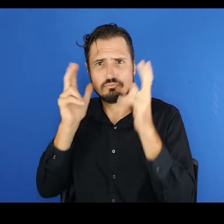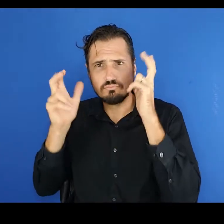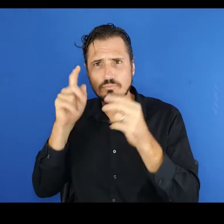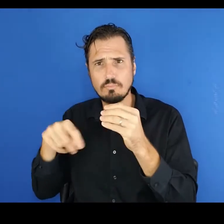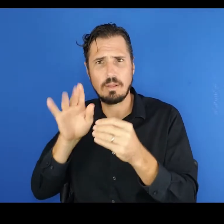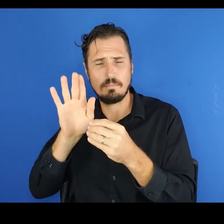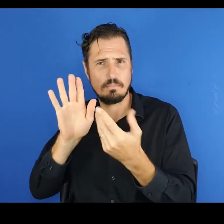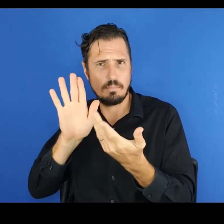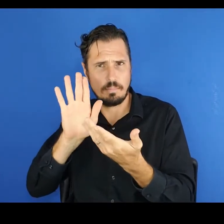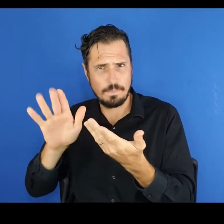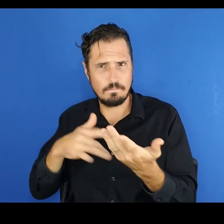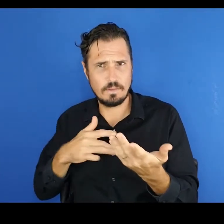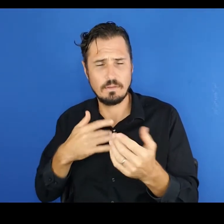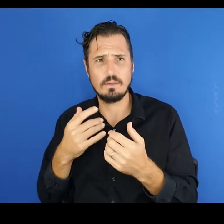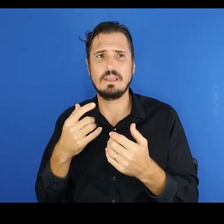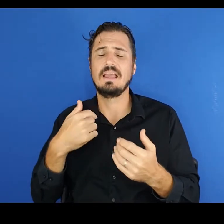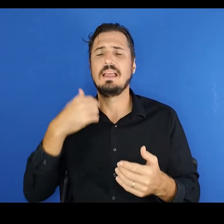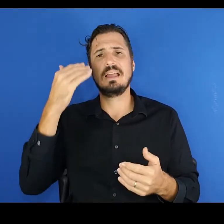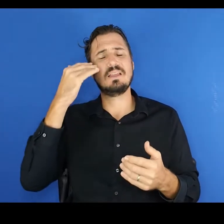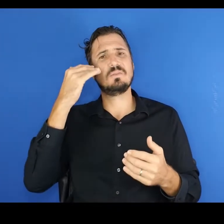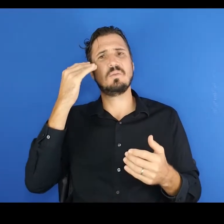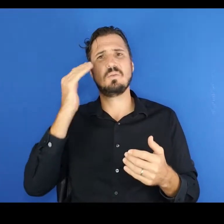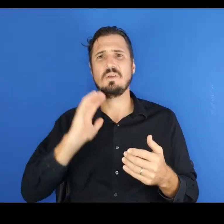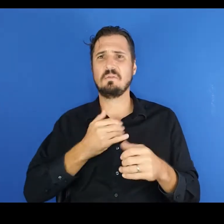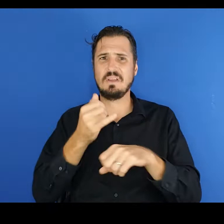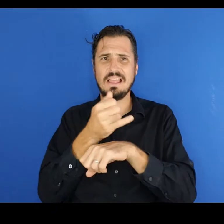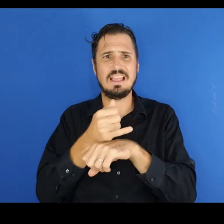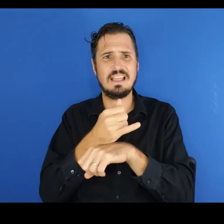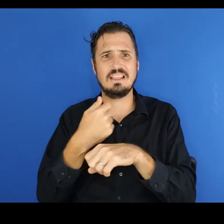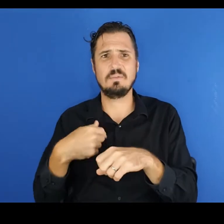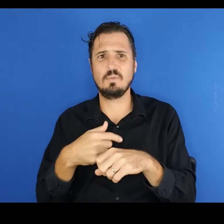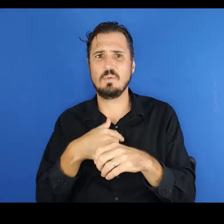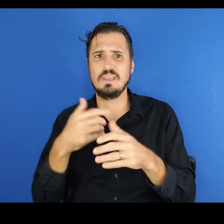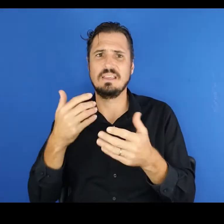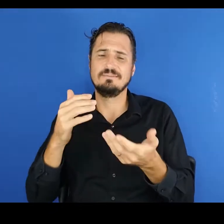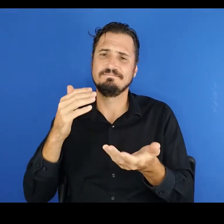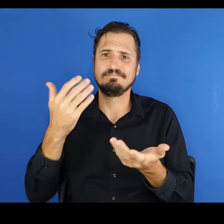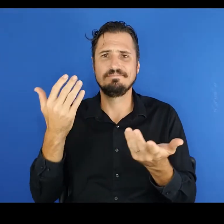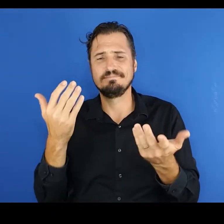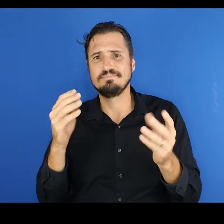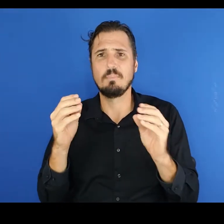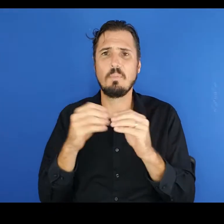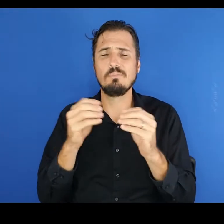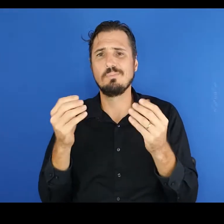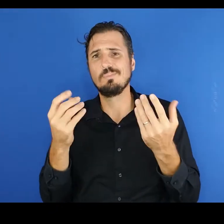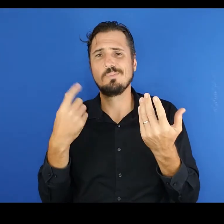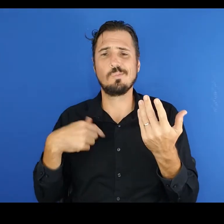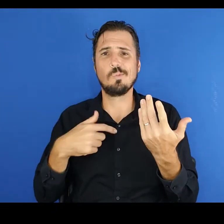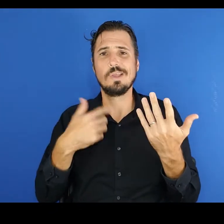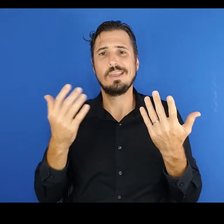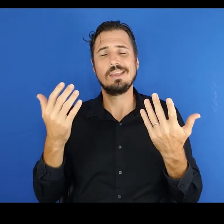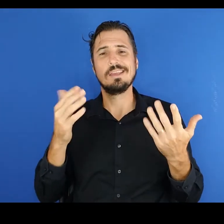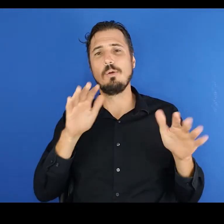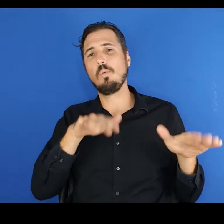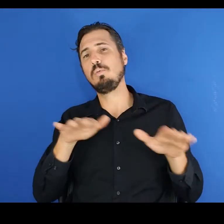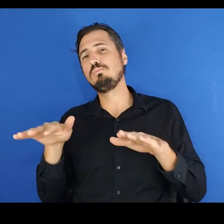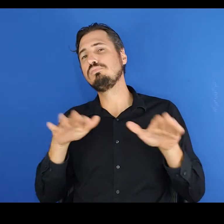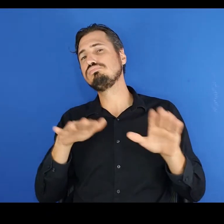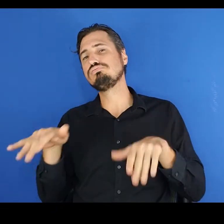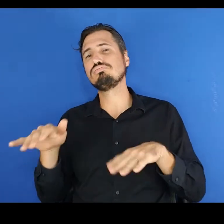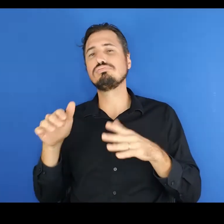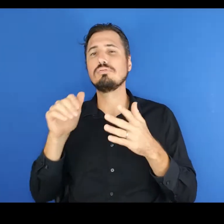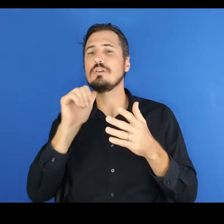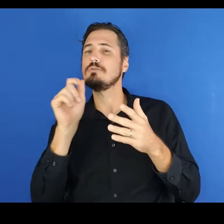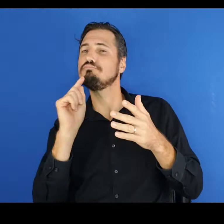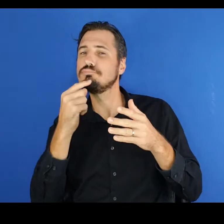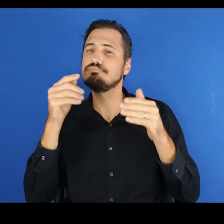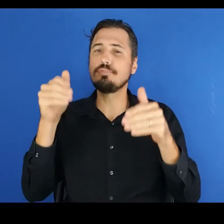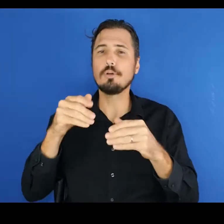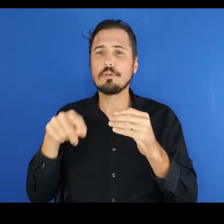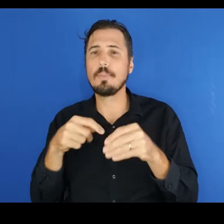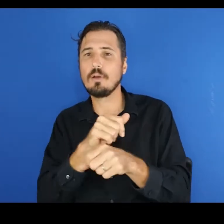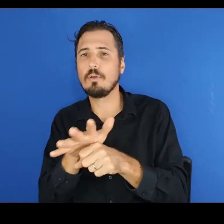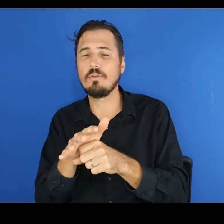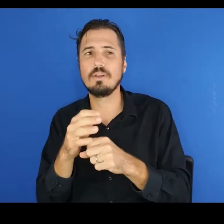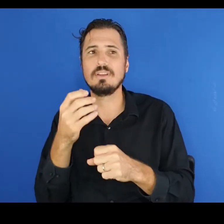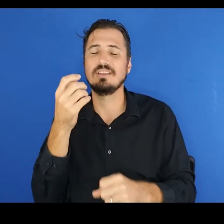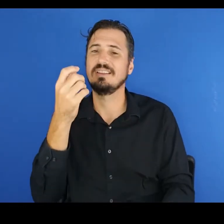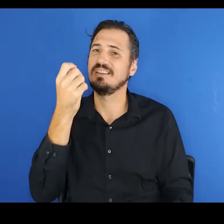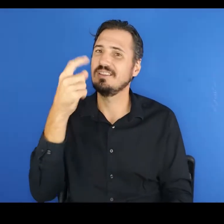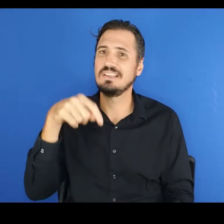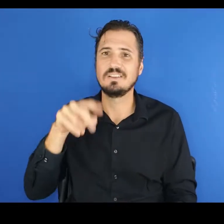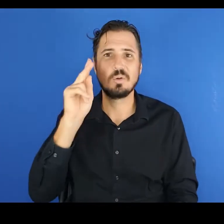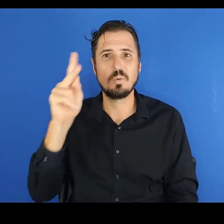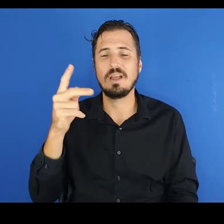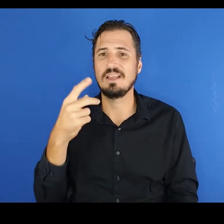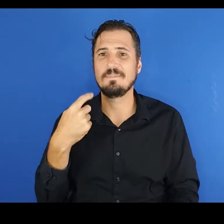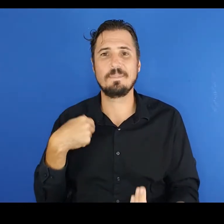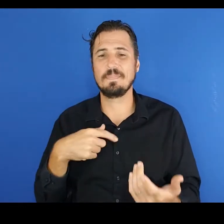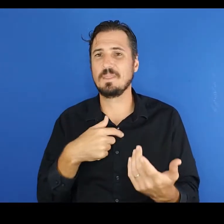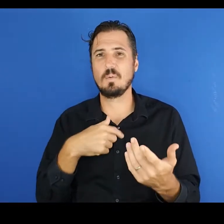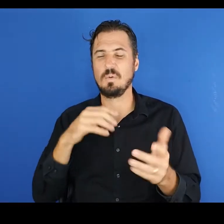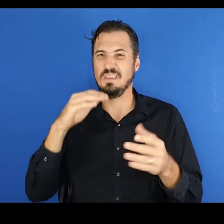Finally, we know that as an island we have let our guard down a little, being that we were so safe for so long. Based on Department of Health data, our mask compliance is the lowest in the